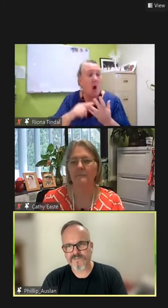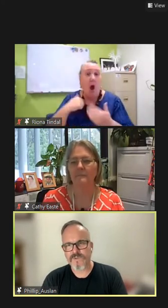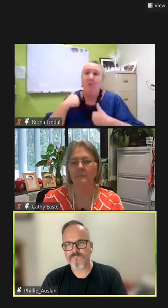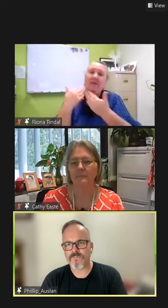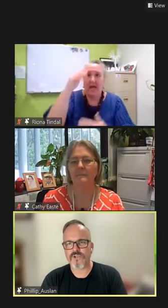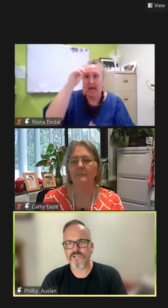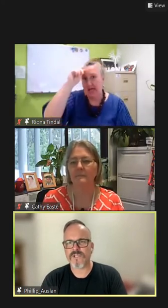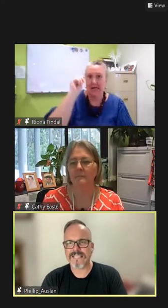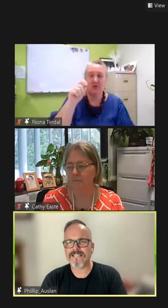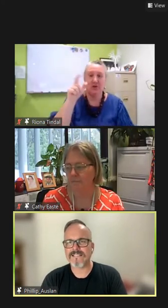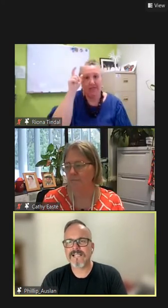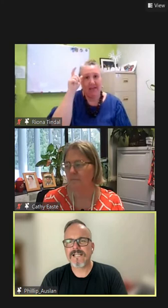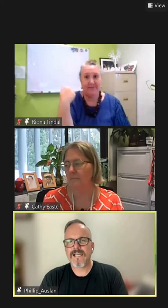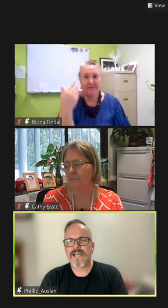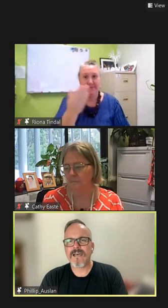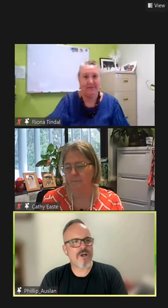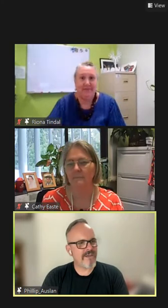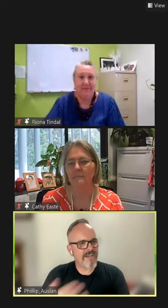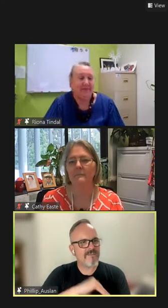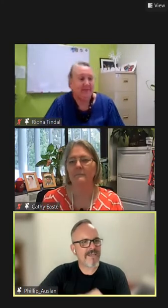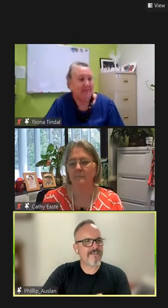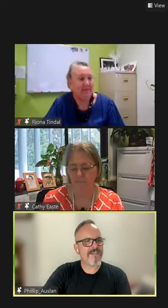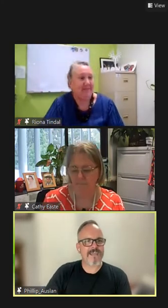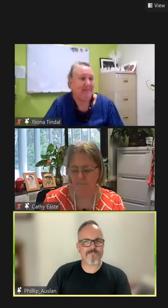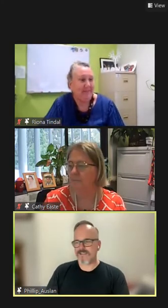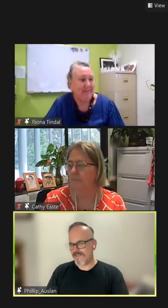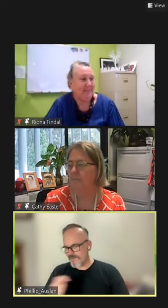so a deaf space might be a nice idea. I'll now hand back the cap and hand